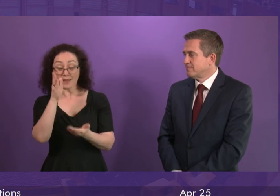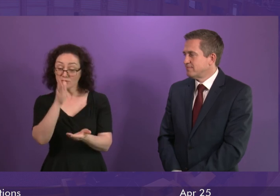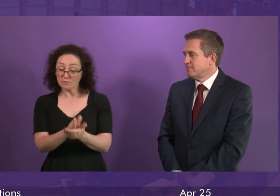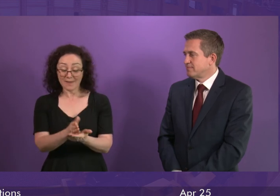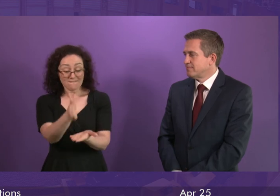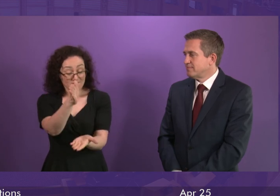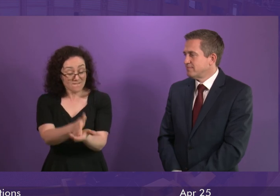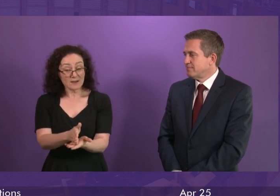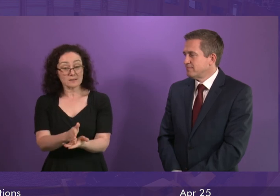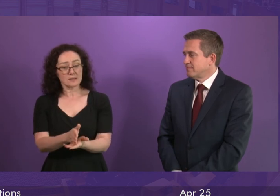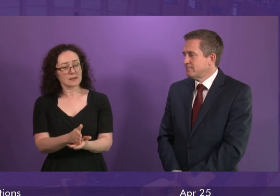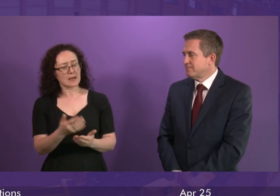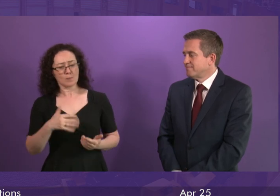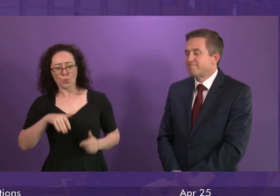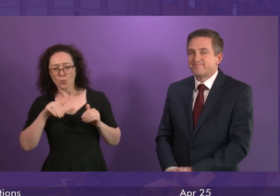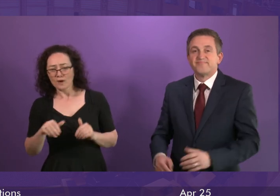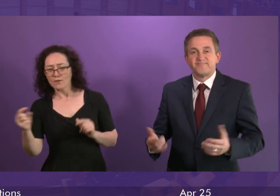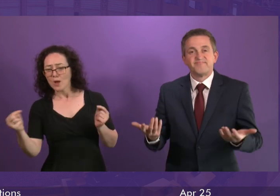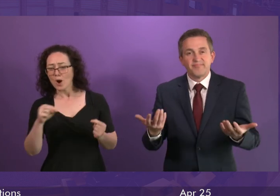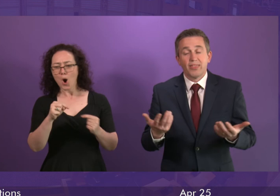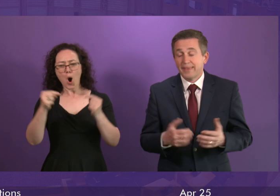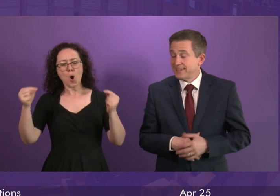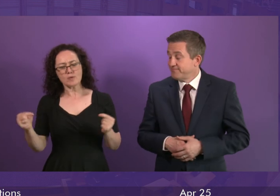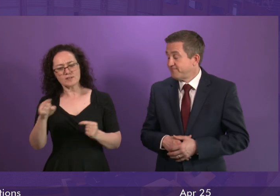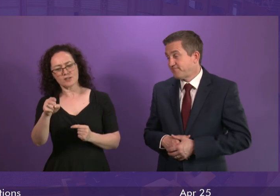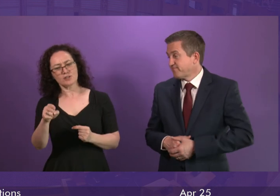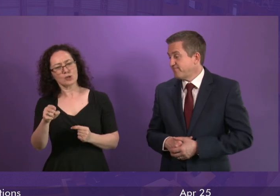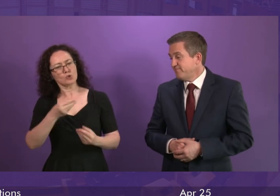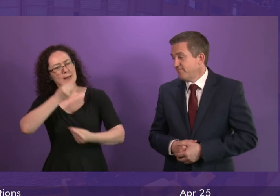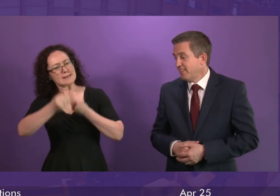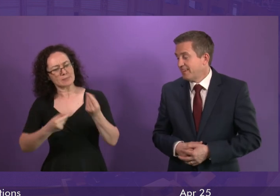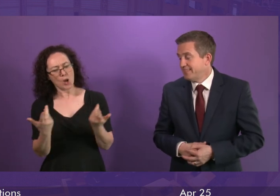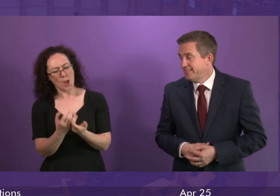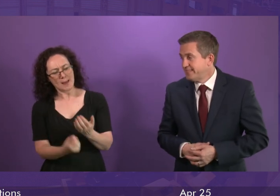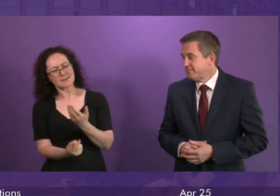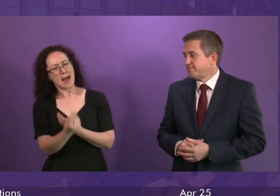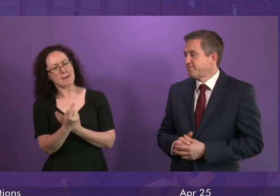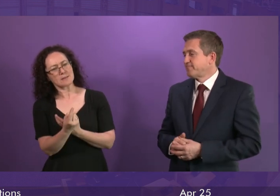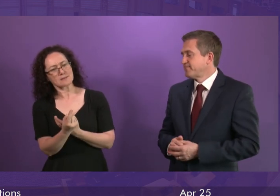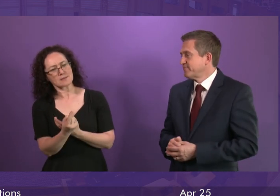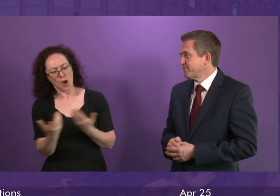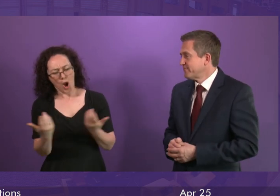heard any member of the Opposition manage to explain how that aligns with the analysis